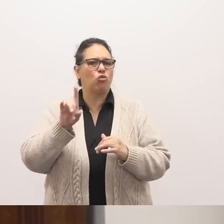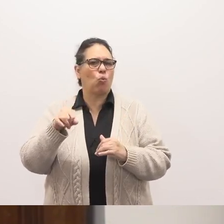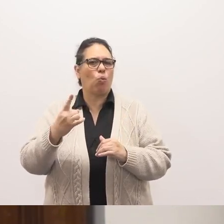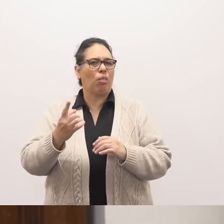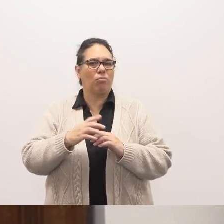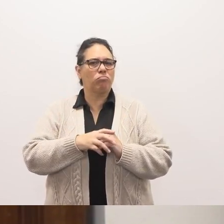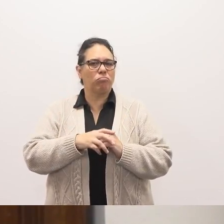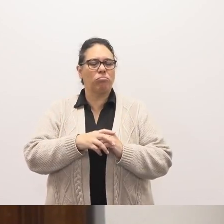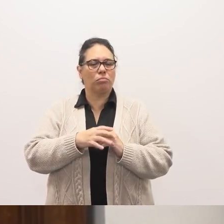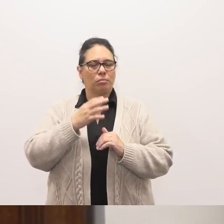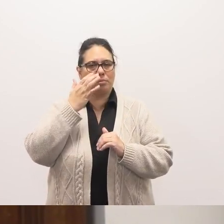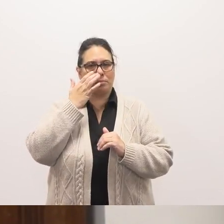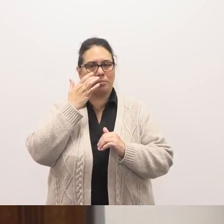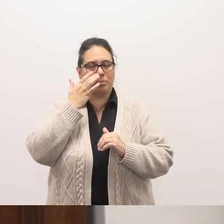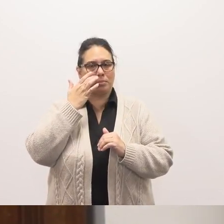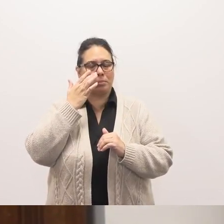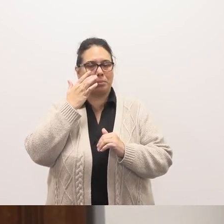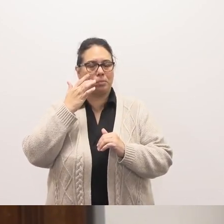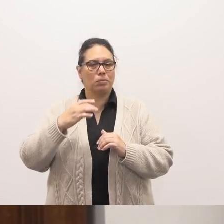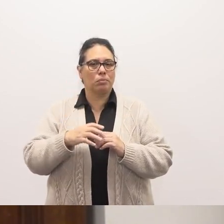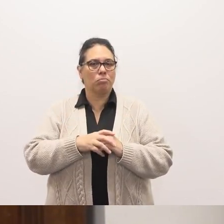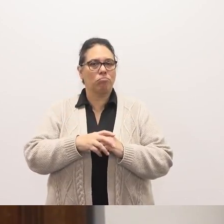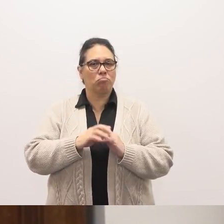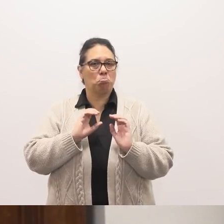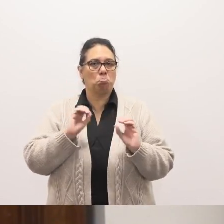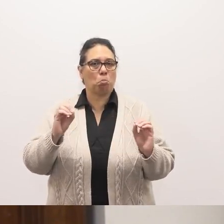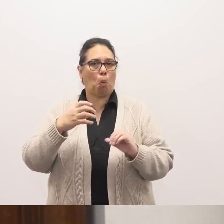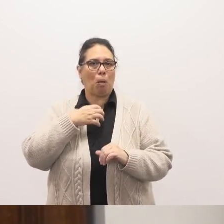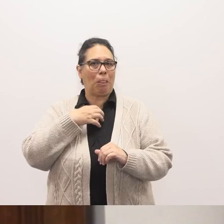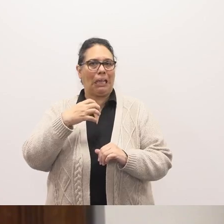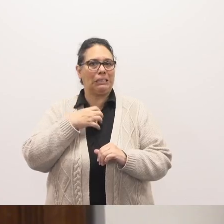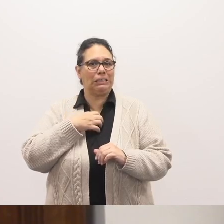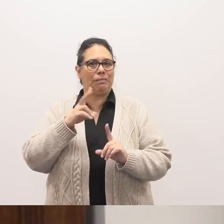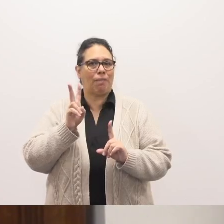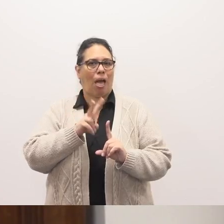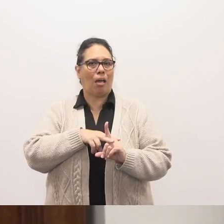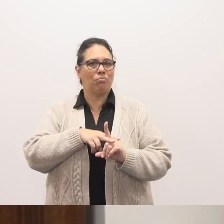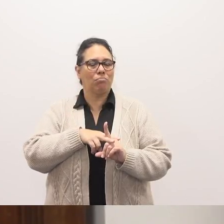and there were no complaints filed for the second quarter.